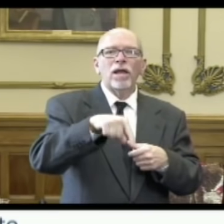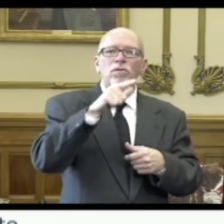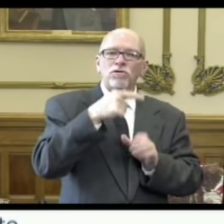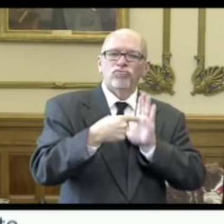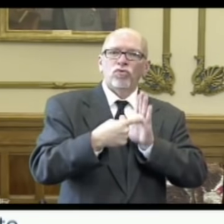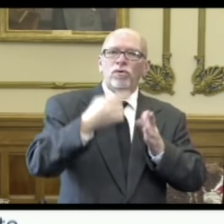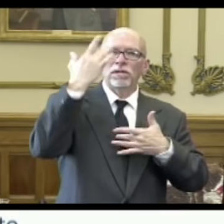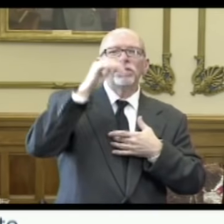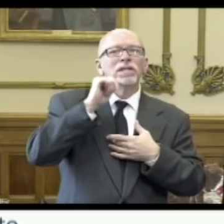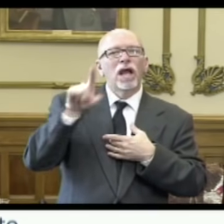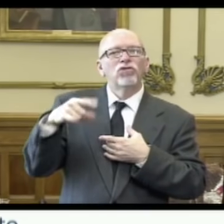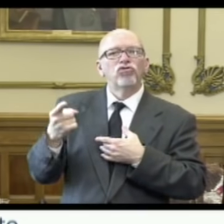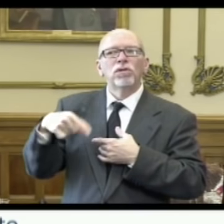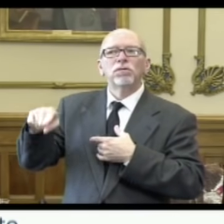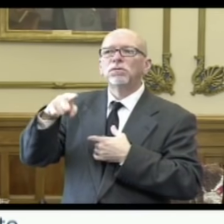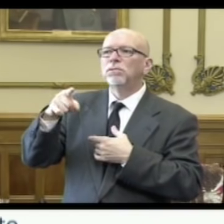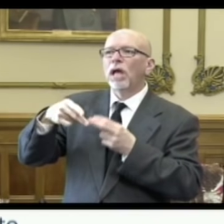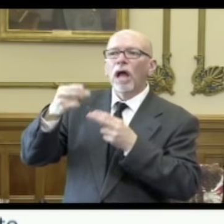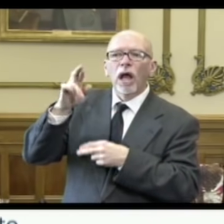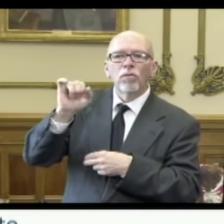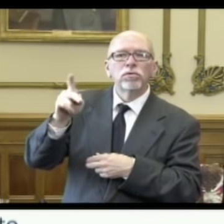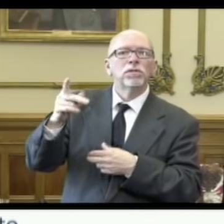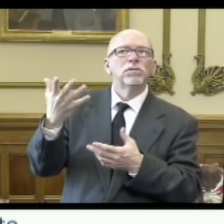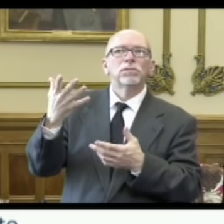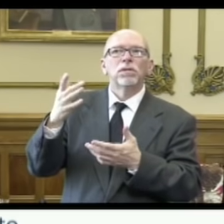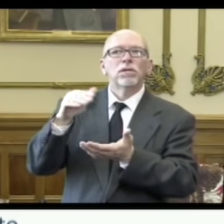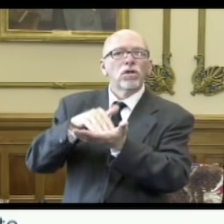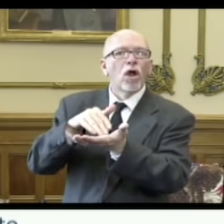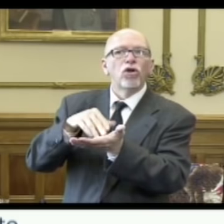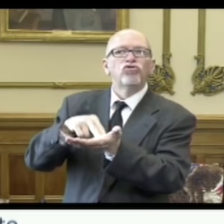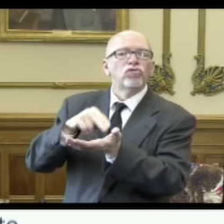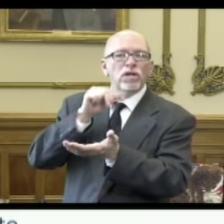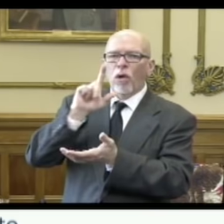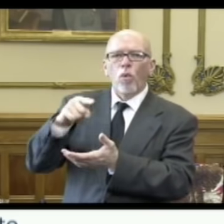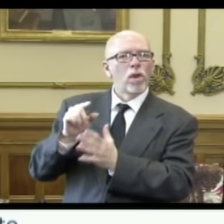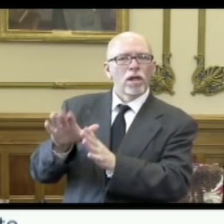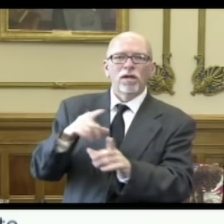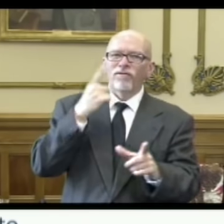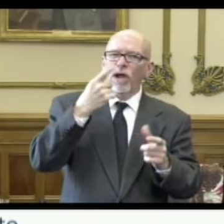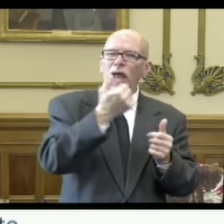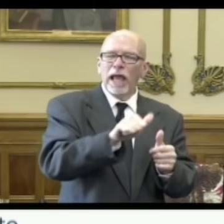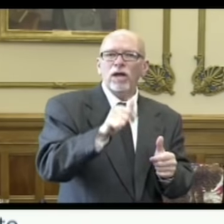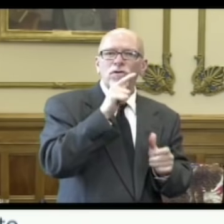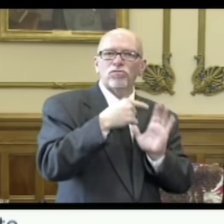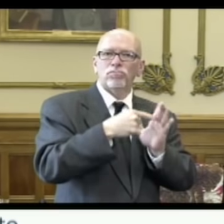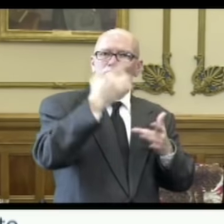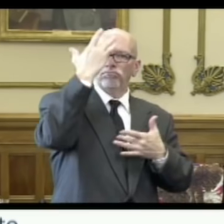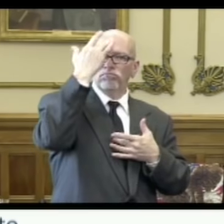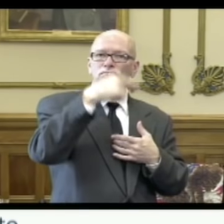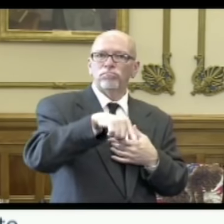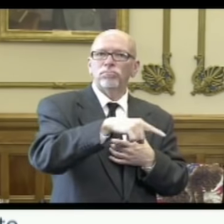ACROSS THE STATE IT WILL BE IN ADDITION TO IT. SO AGAIN THE FOCUS IS ON ALL SYMPTOMATIC INDIVIDUALS, NOT JUST A